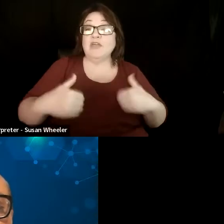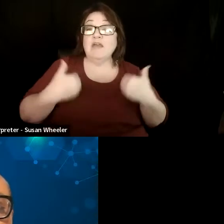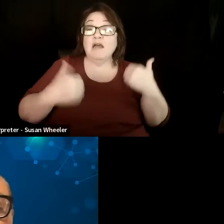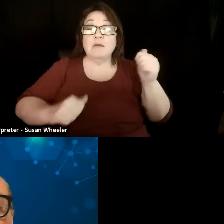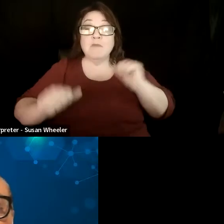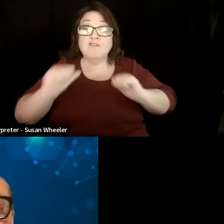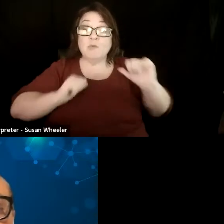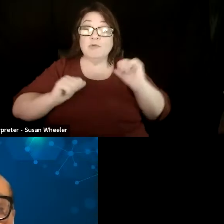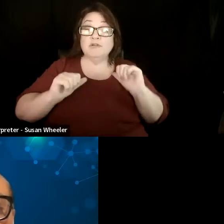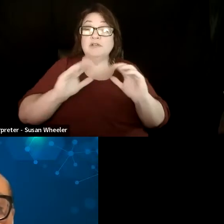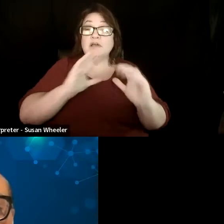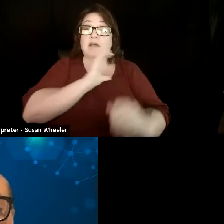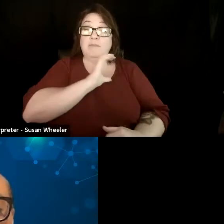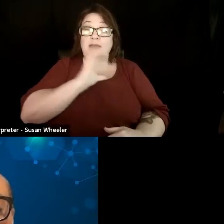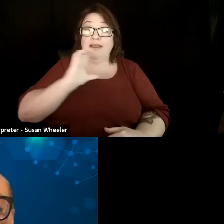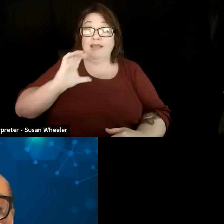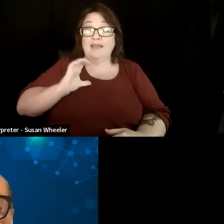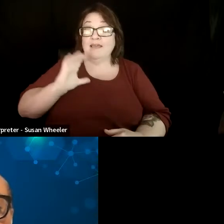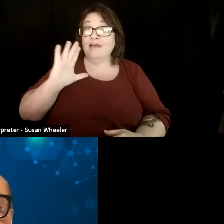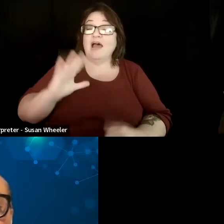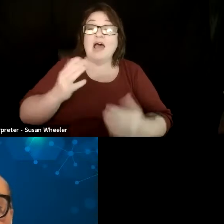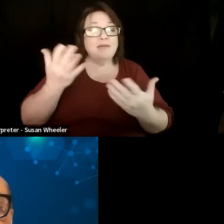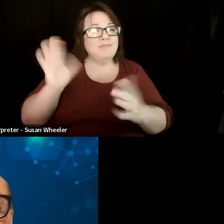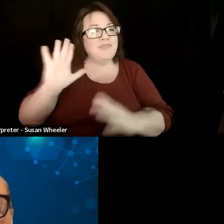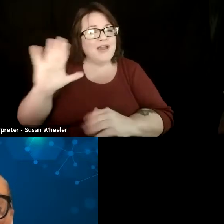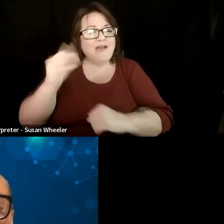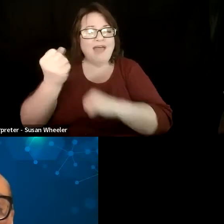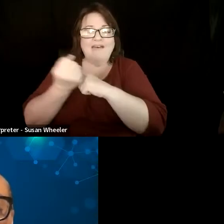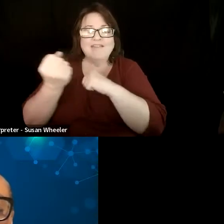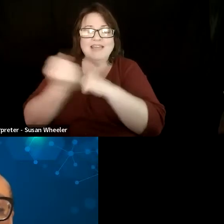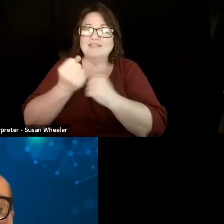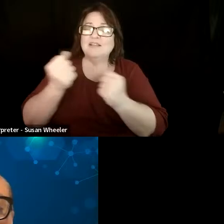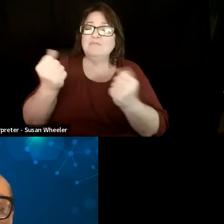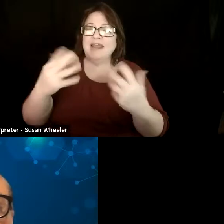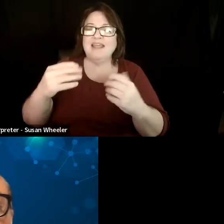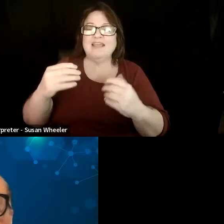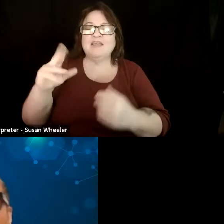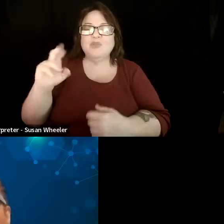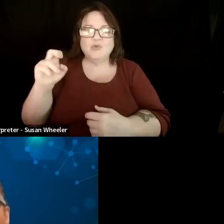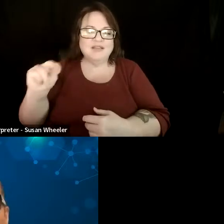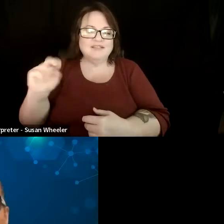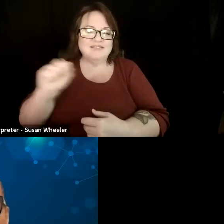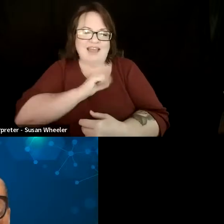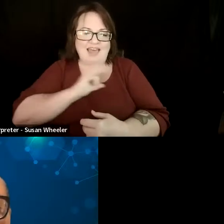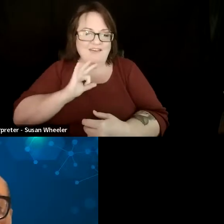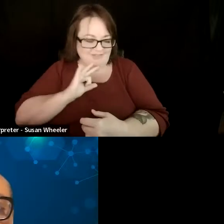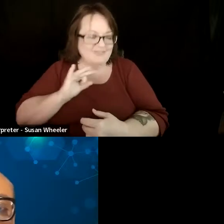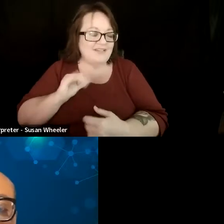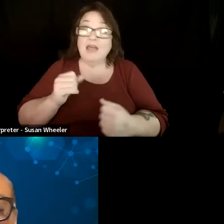their advocate, as many of the union staff are, and we're always available to talk to them,